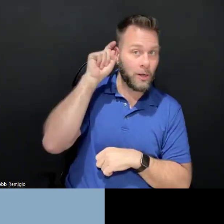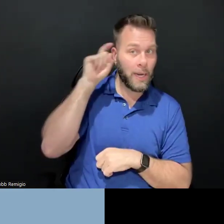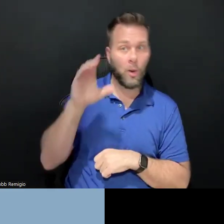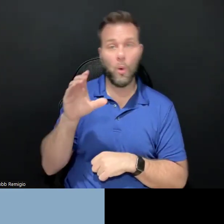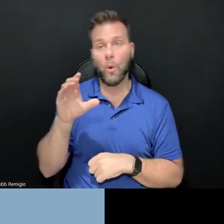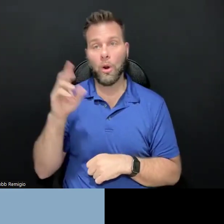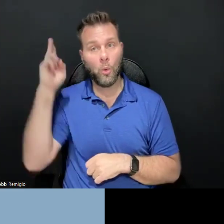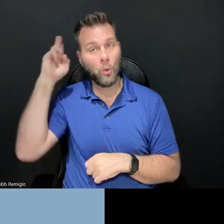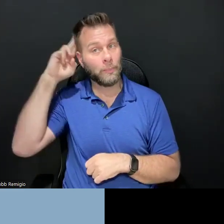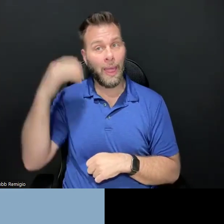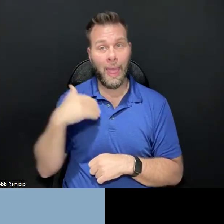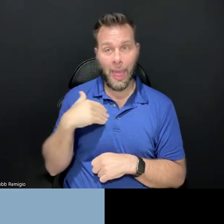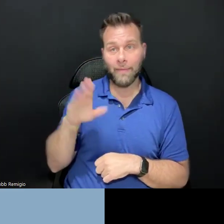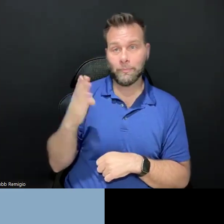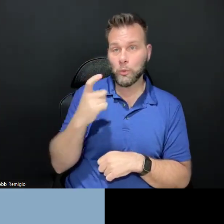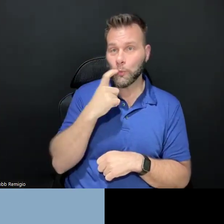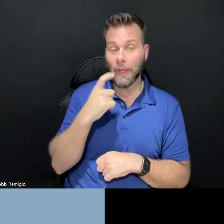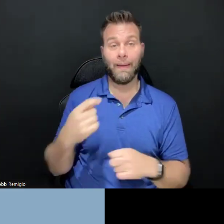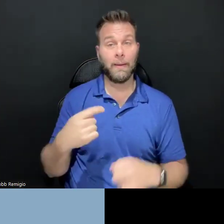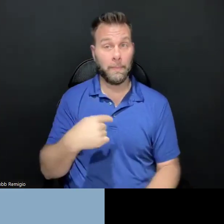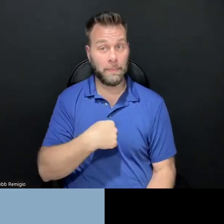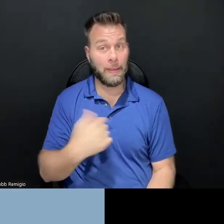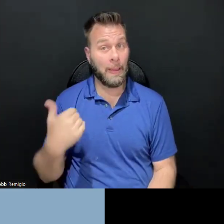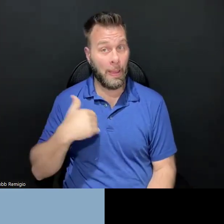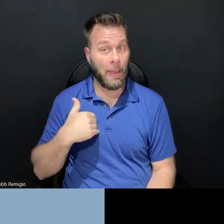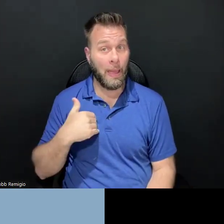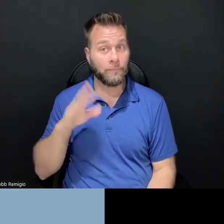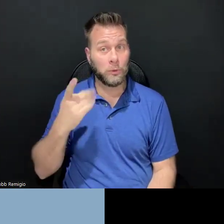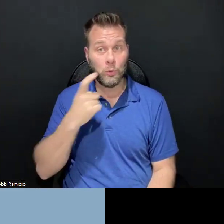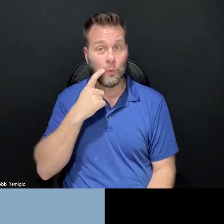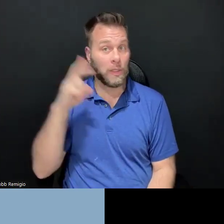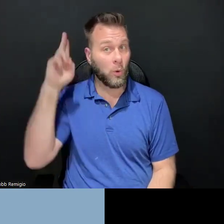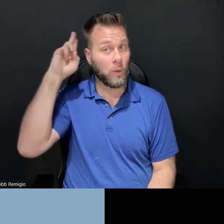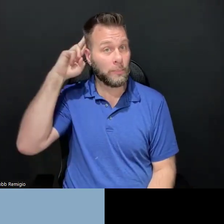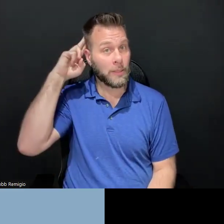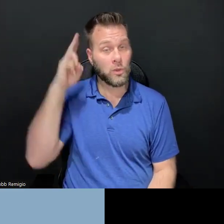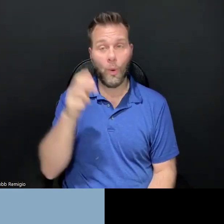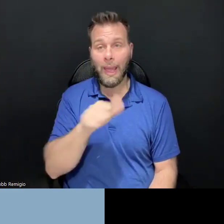comes with a hearing aid or a cochlear implant has Bluetooth. I have Bluetooth natively in